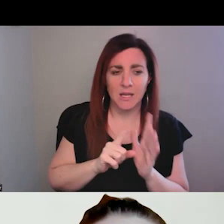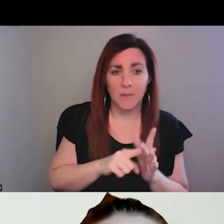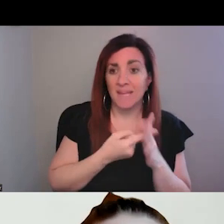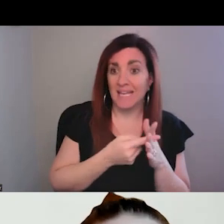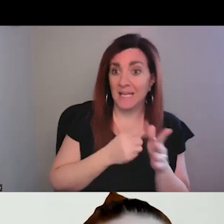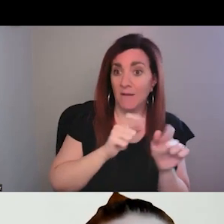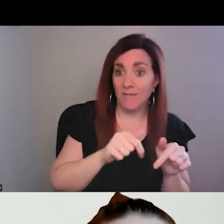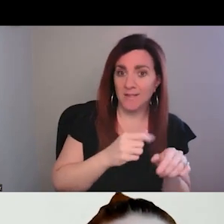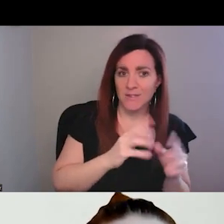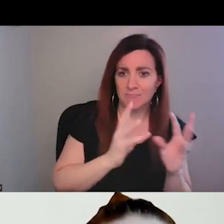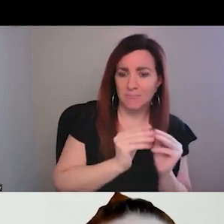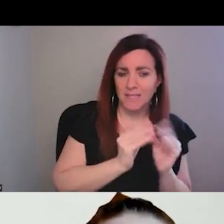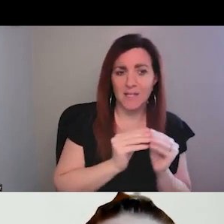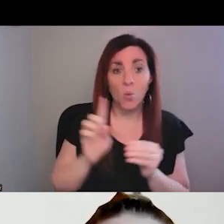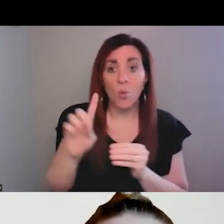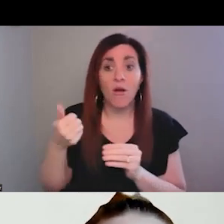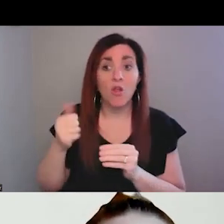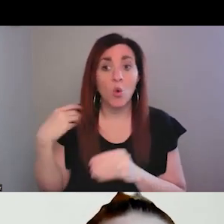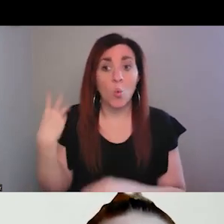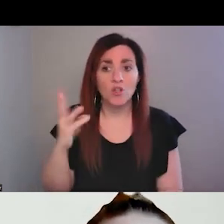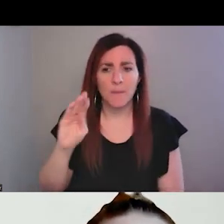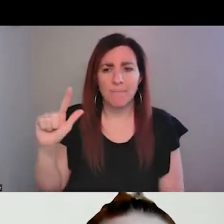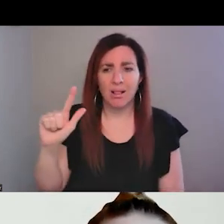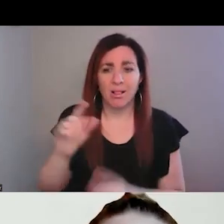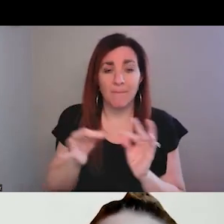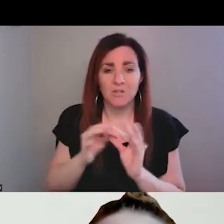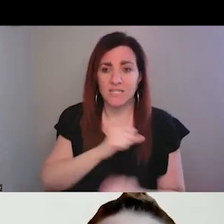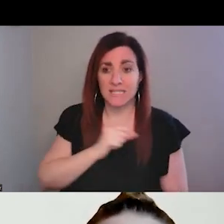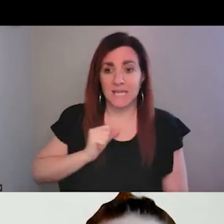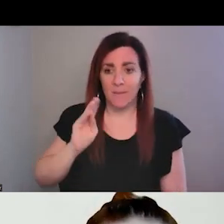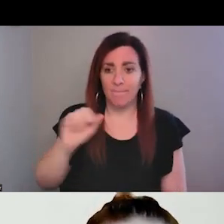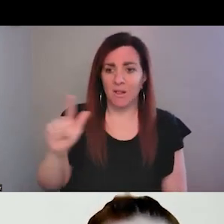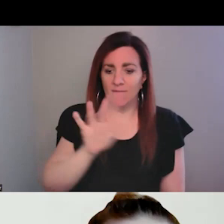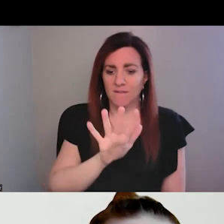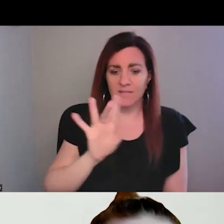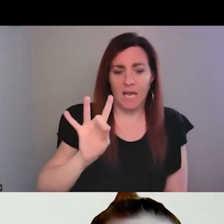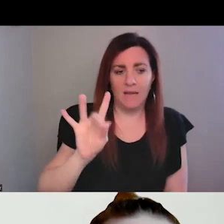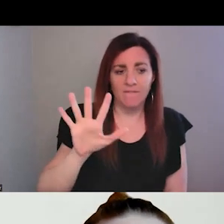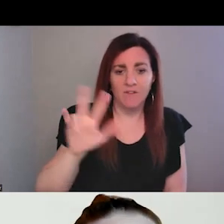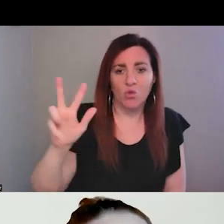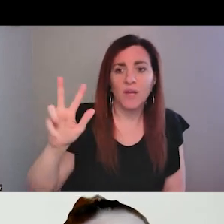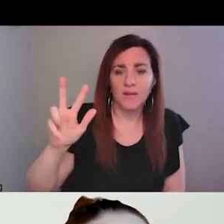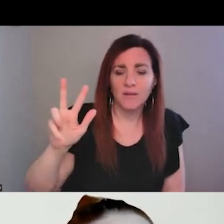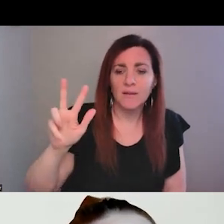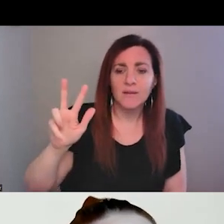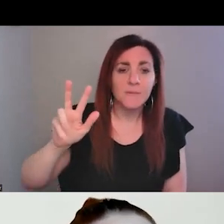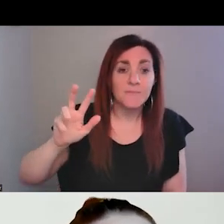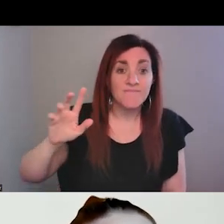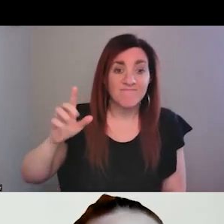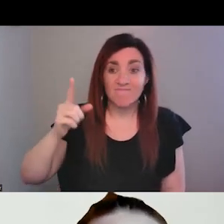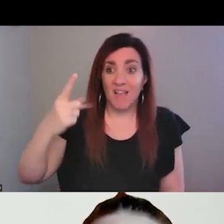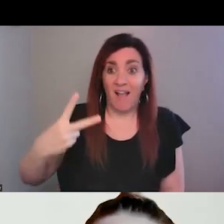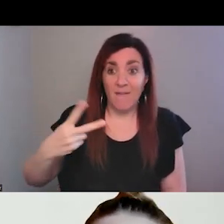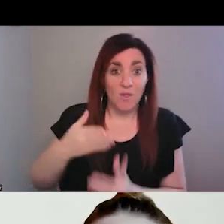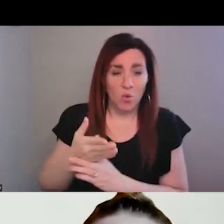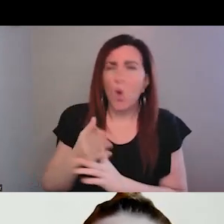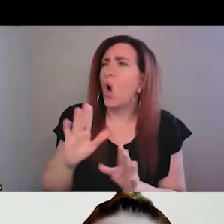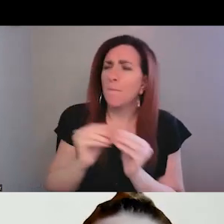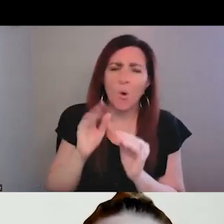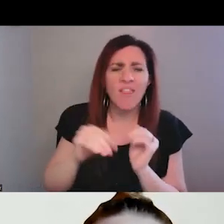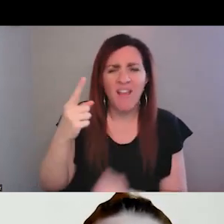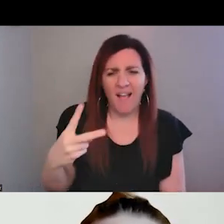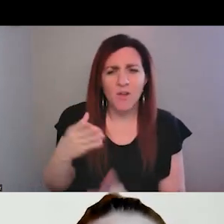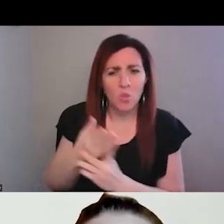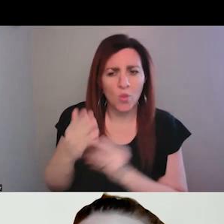BILL WORTH MENTIONING IT 7853. THIS IS PAST THE SENATE AND